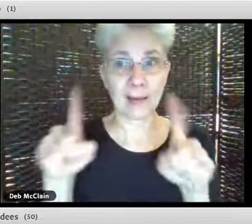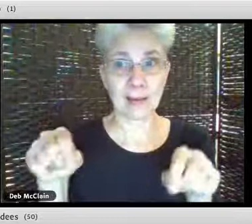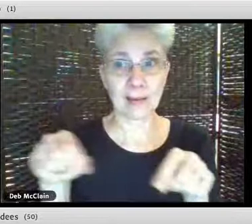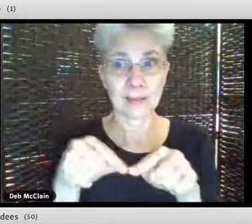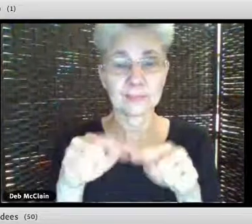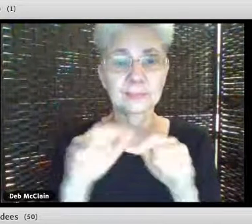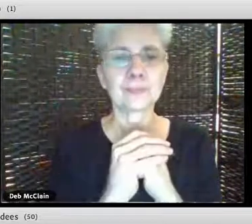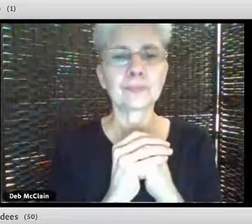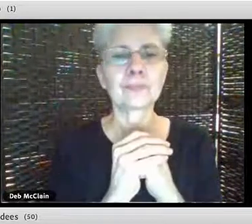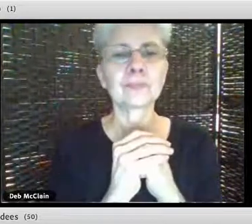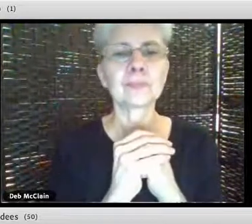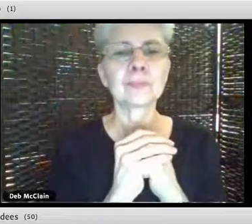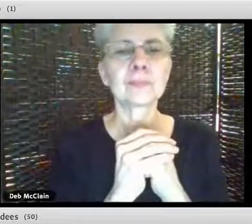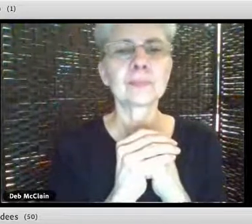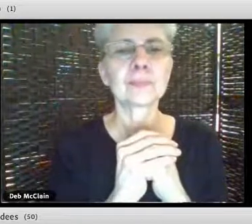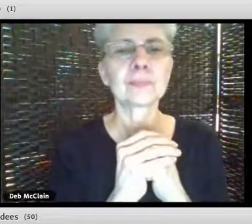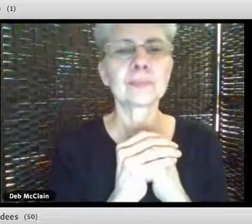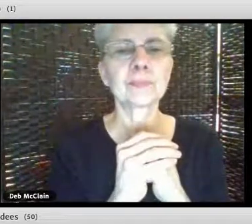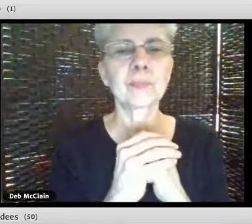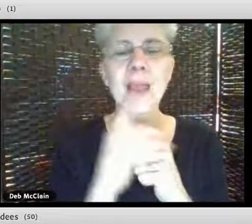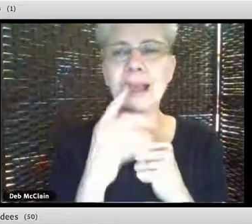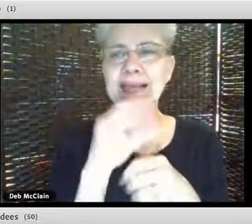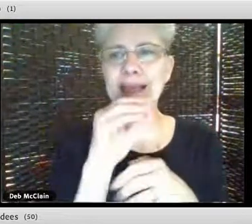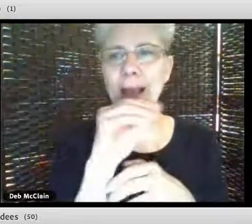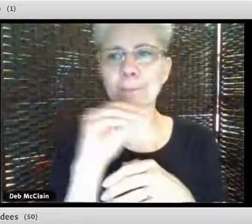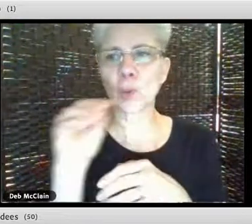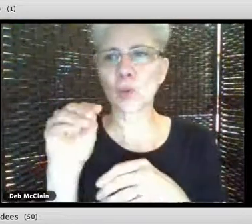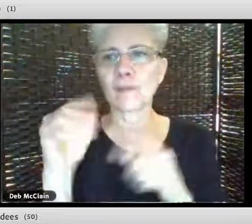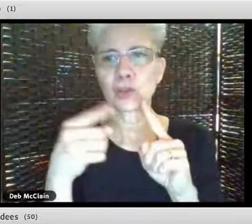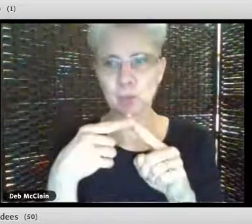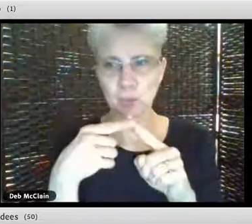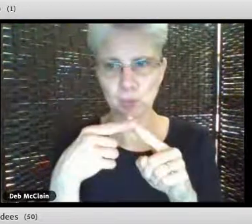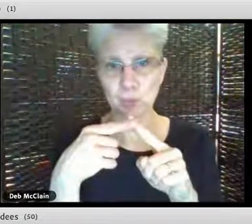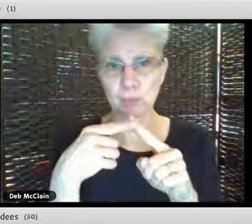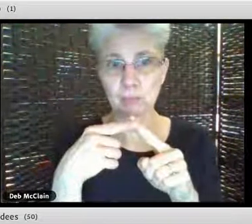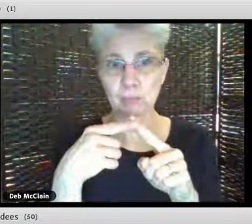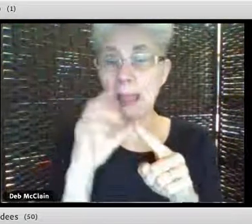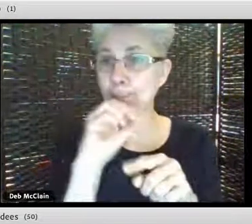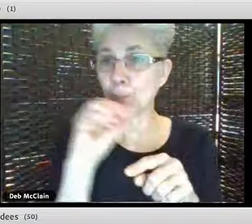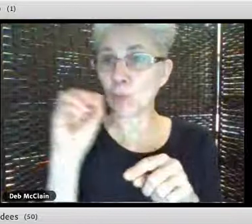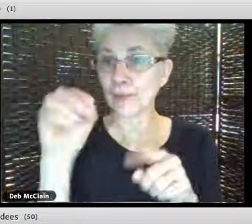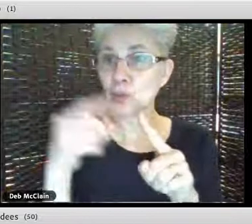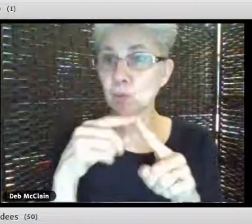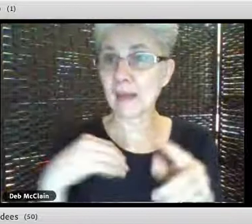and I can say move to, and it's going to say, "Well, where do you want to move it?"